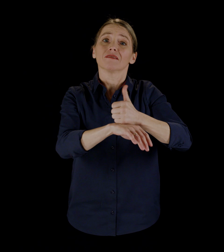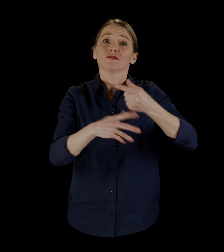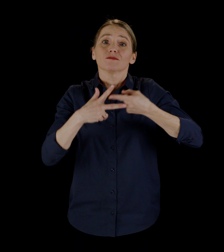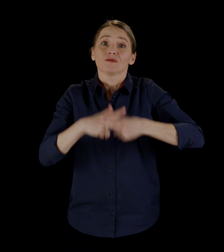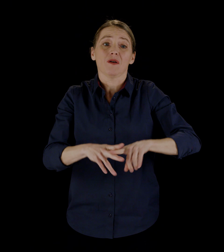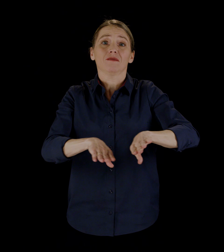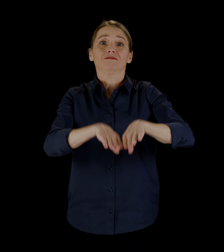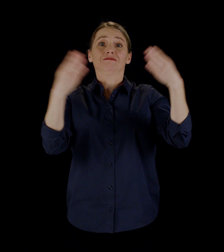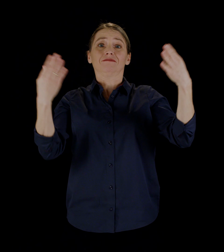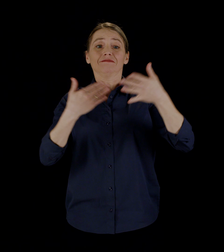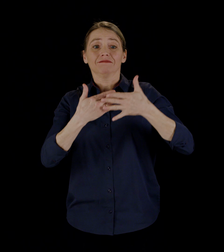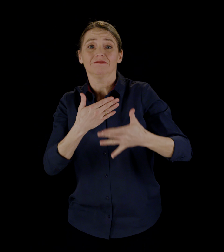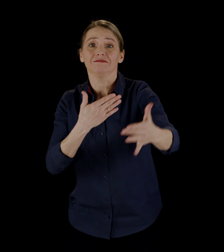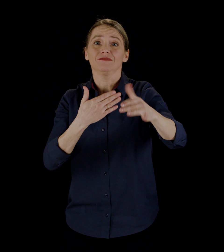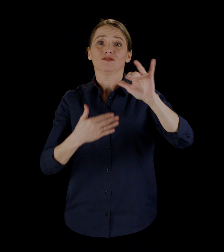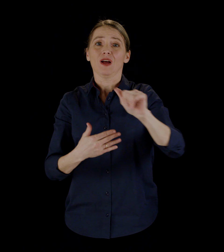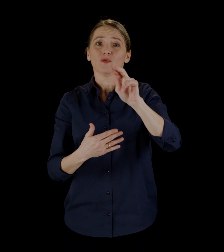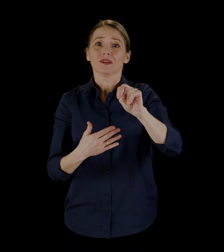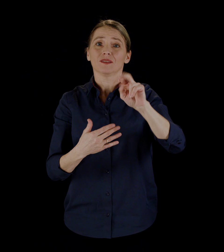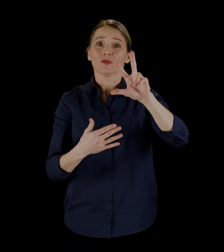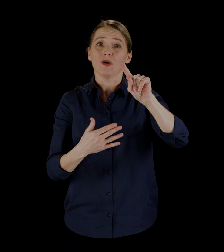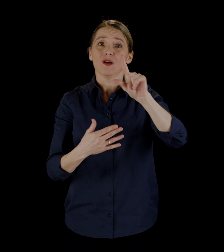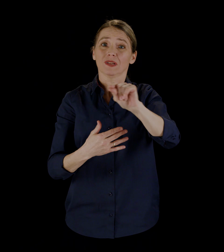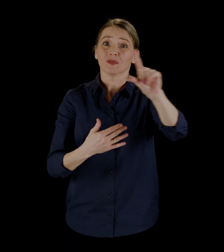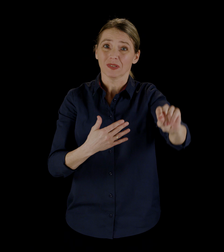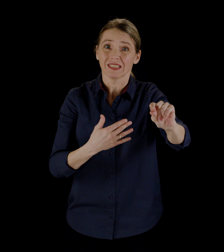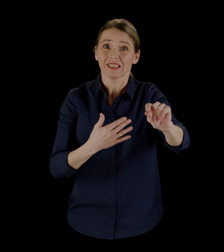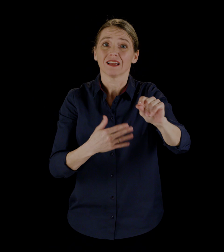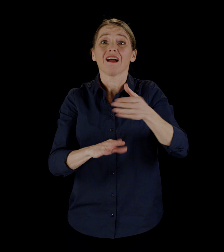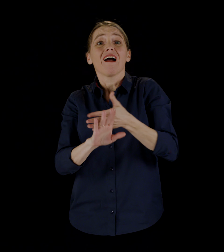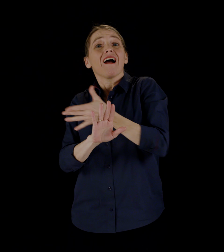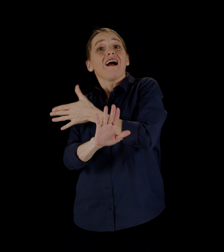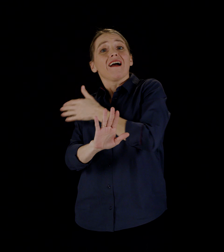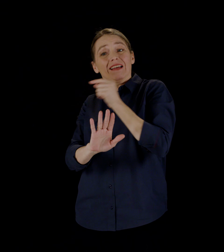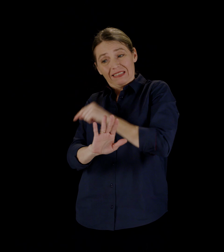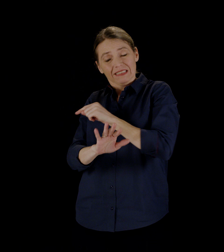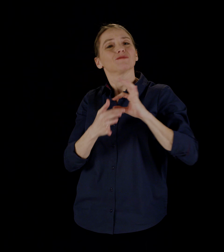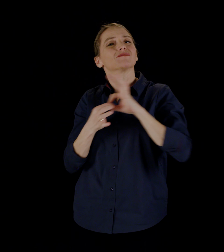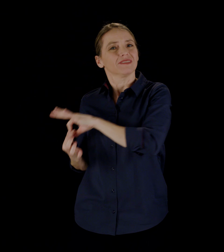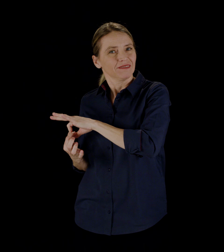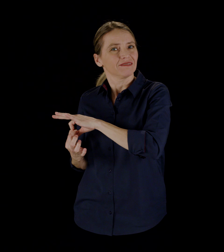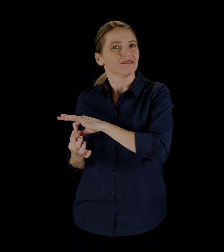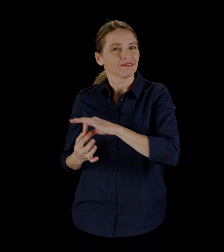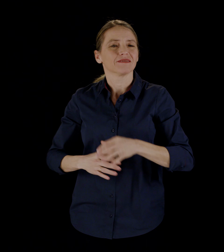A contract identifies the services included in the contract, such as data, that the customer